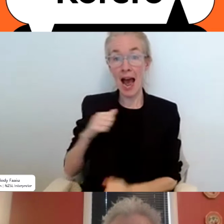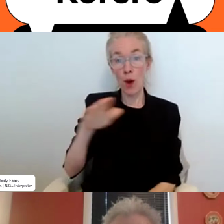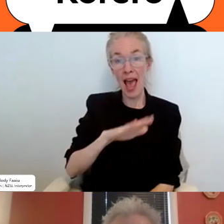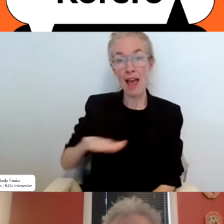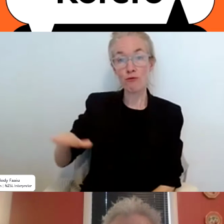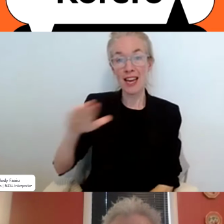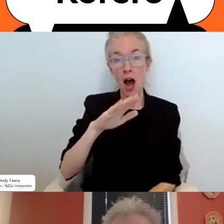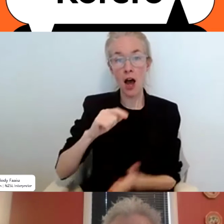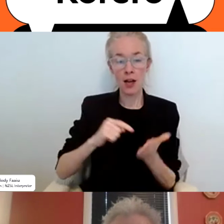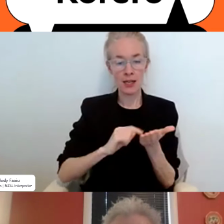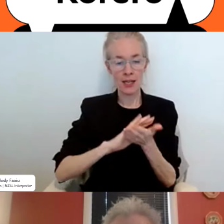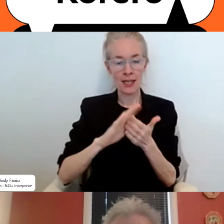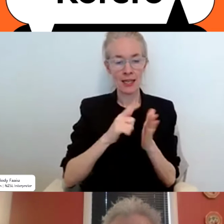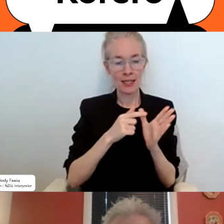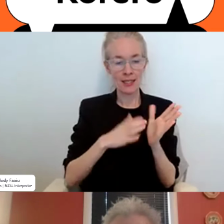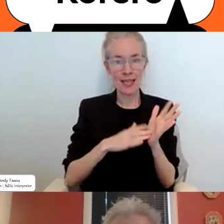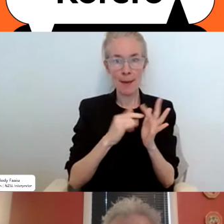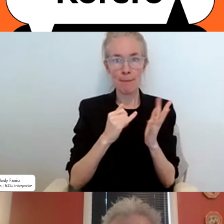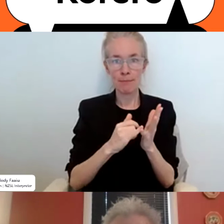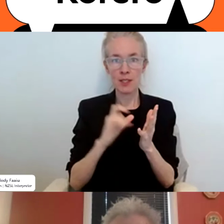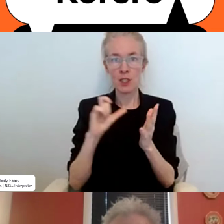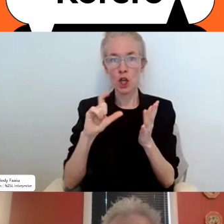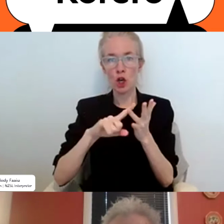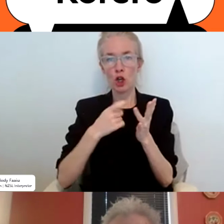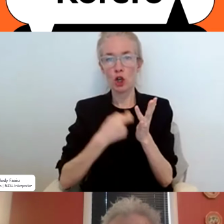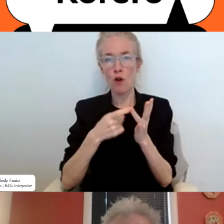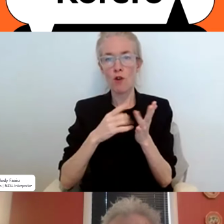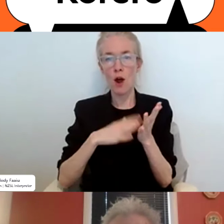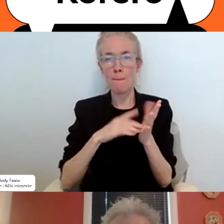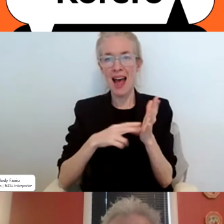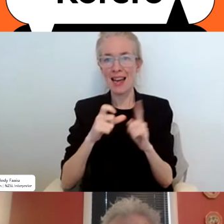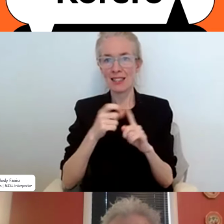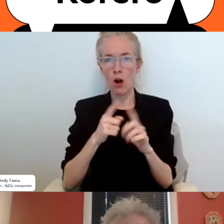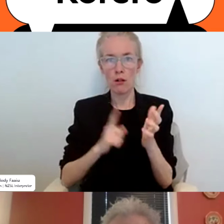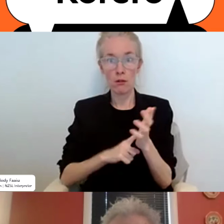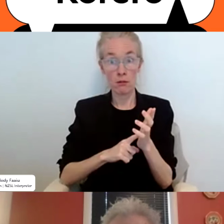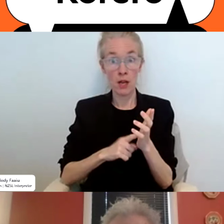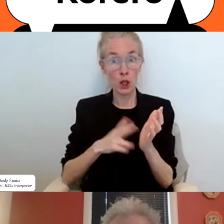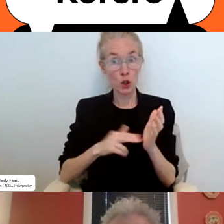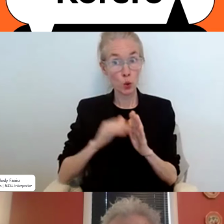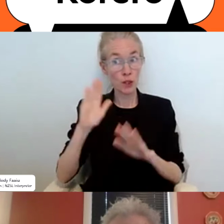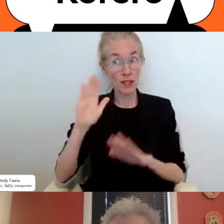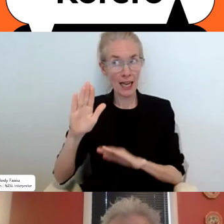population of aged and aging people in the country, and that creates